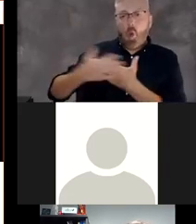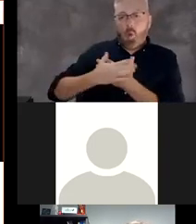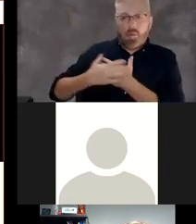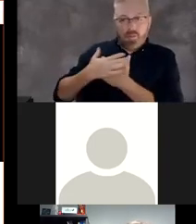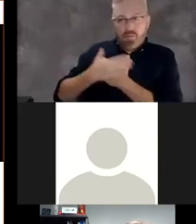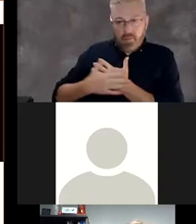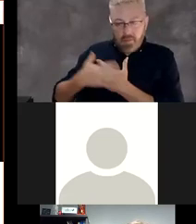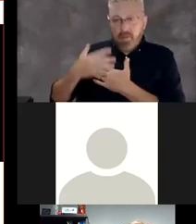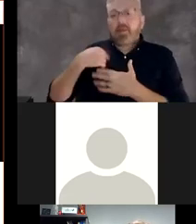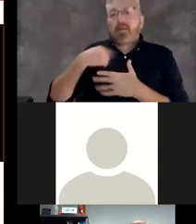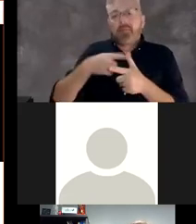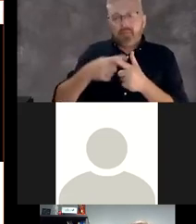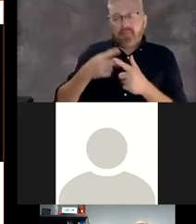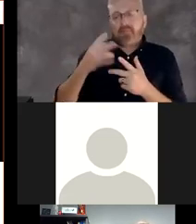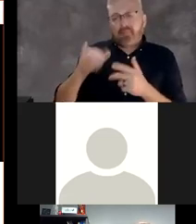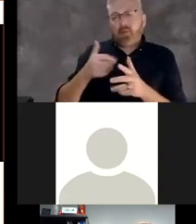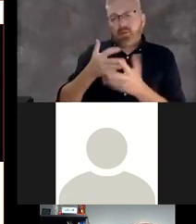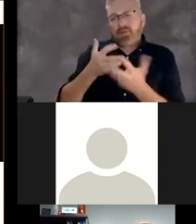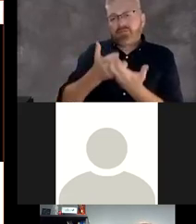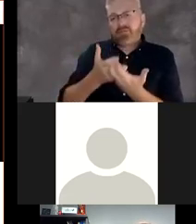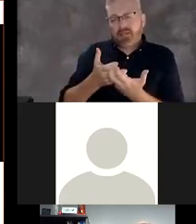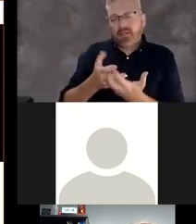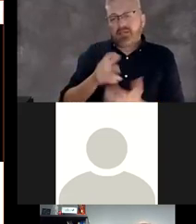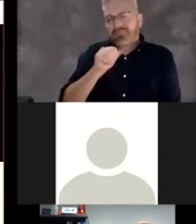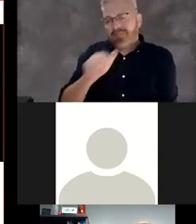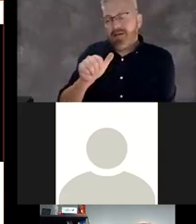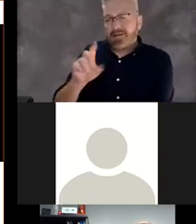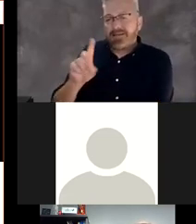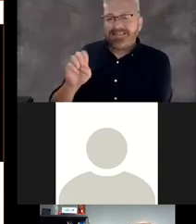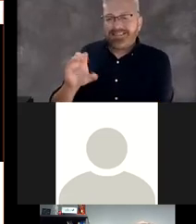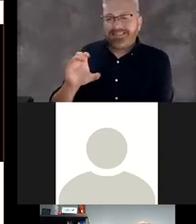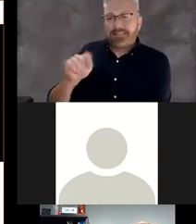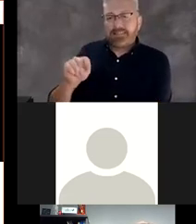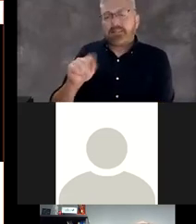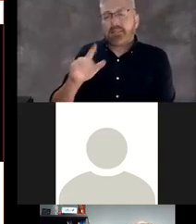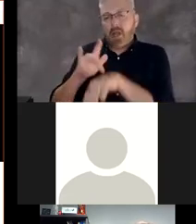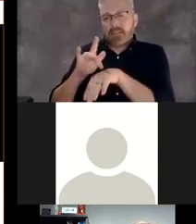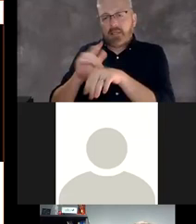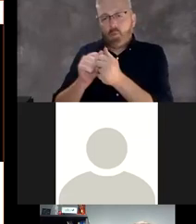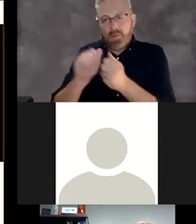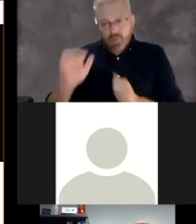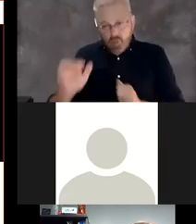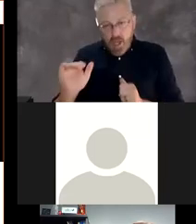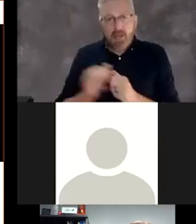FALL UNDER THE DEFINITION OF INDECENT CONTACT WITH A CHILD.